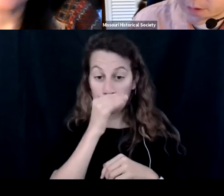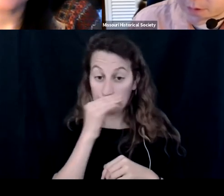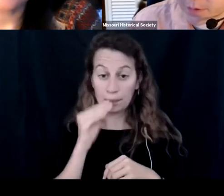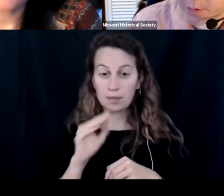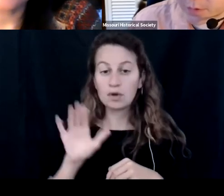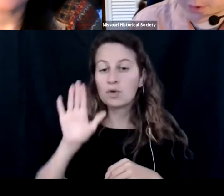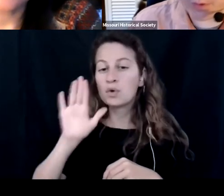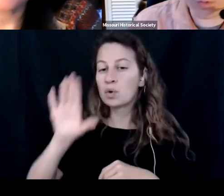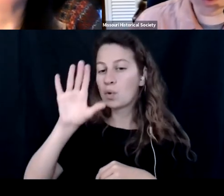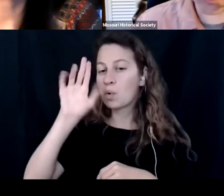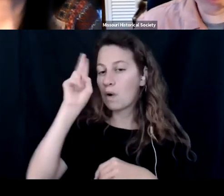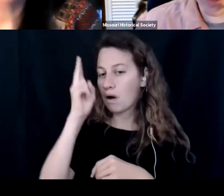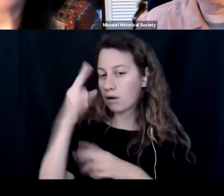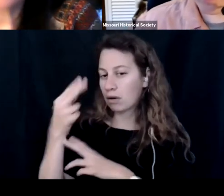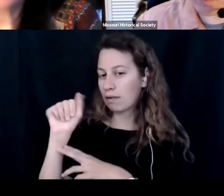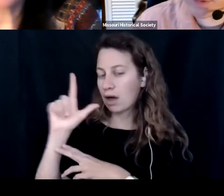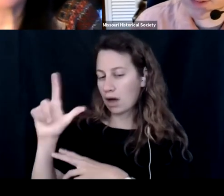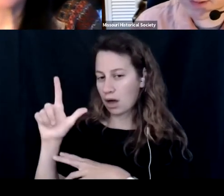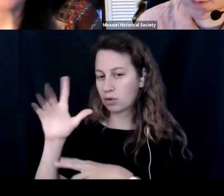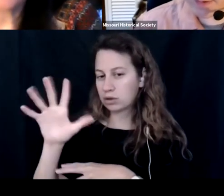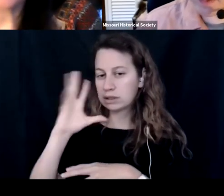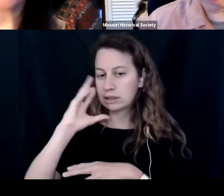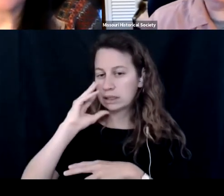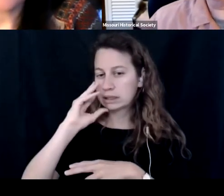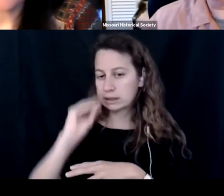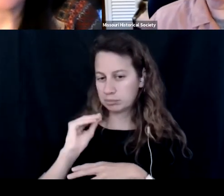again, are going to be featured in the exhibit. But people like